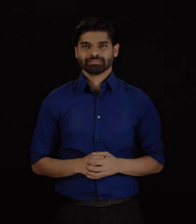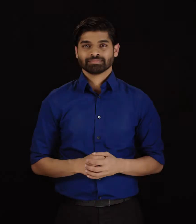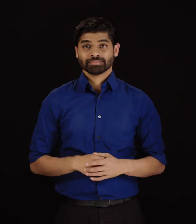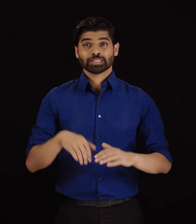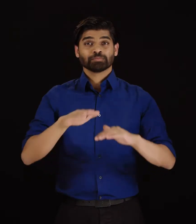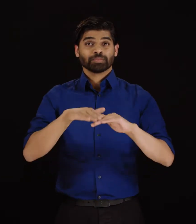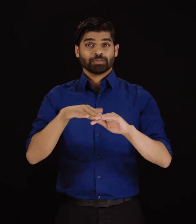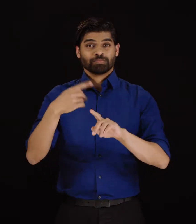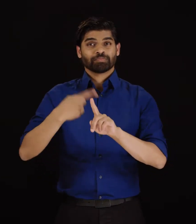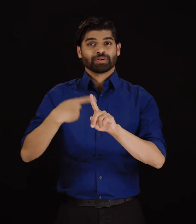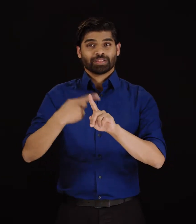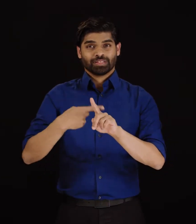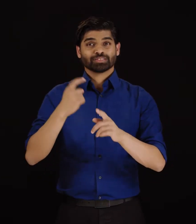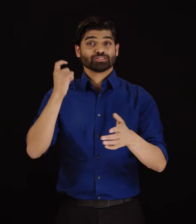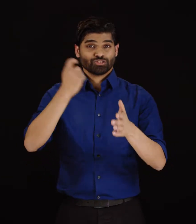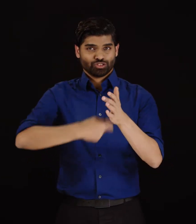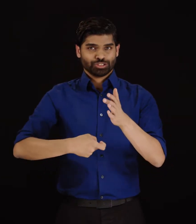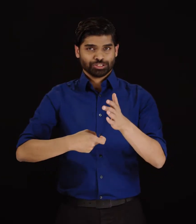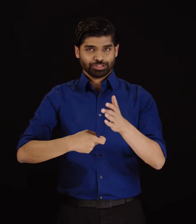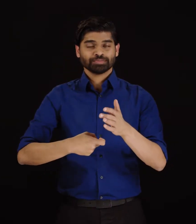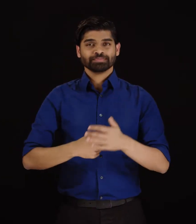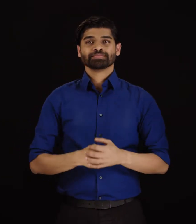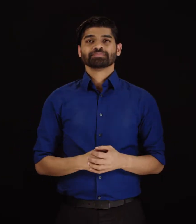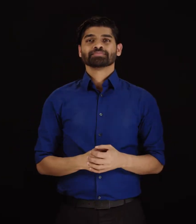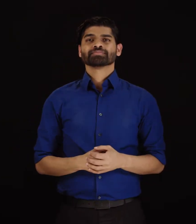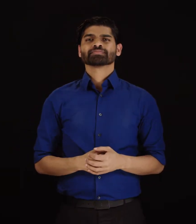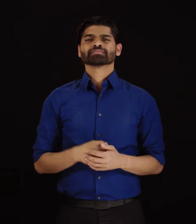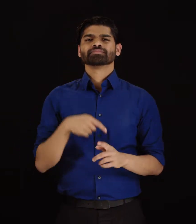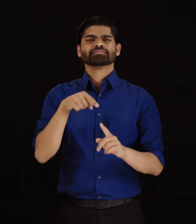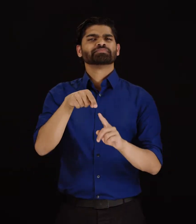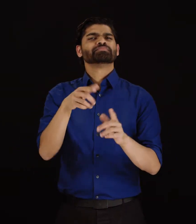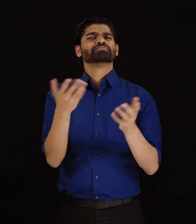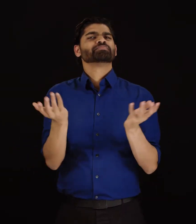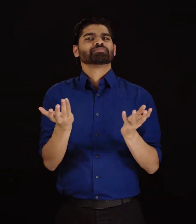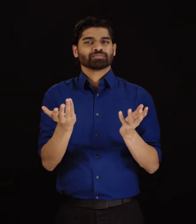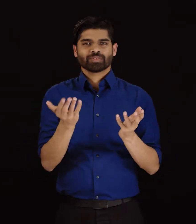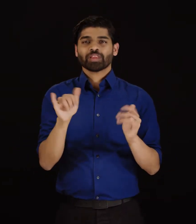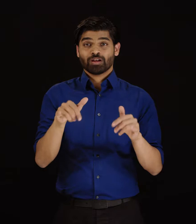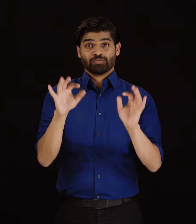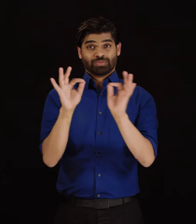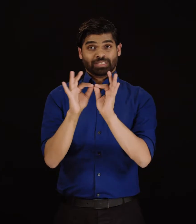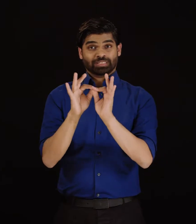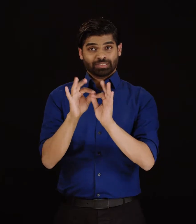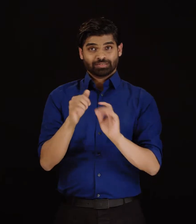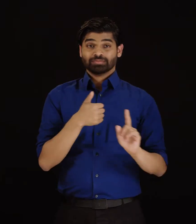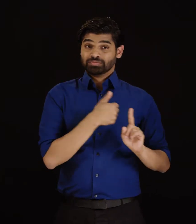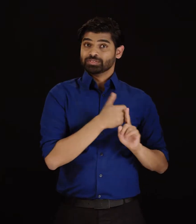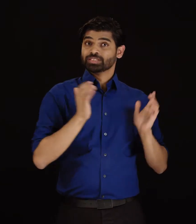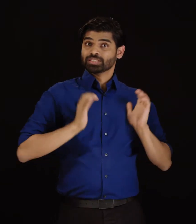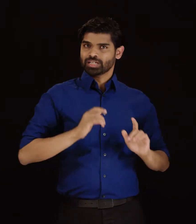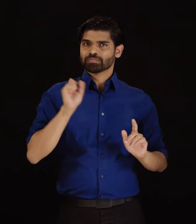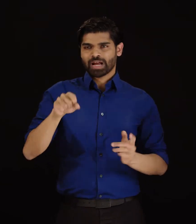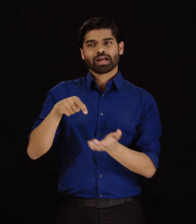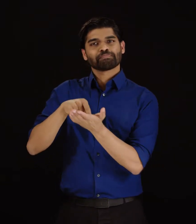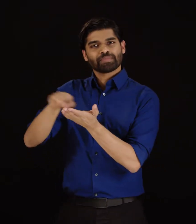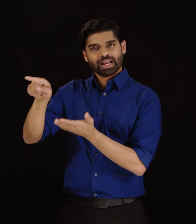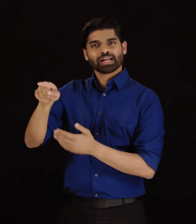The Minimum Monthly Charge refers to the amount that customers will have to pay for wireless service each month, even if